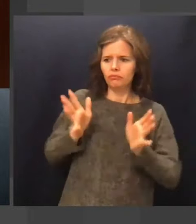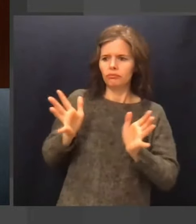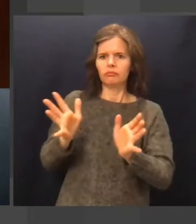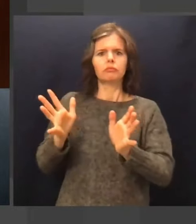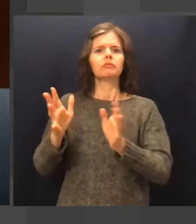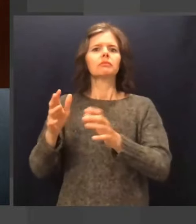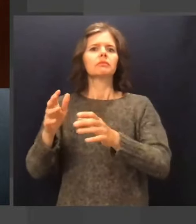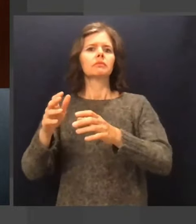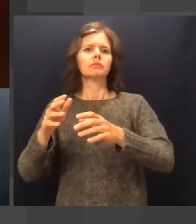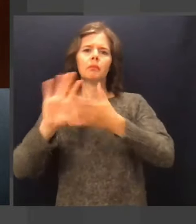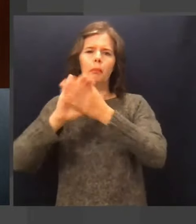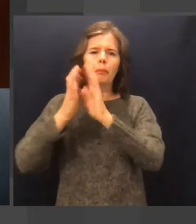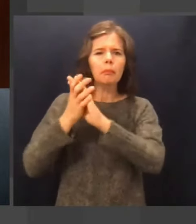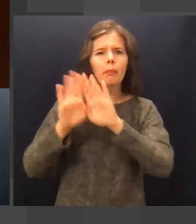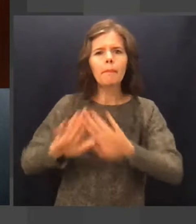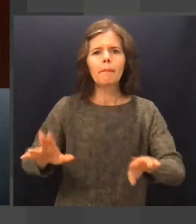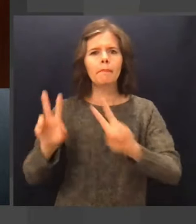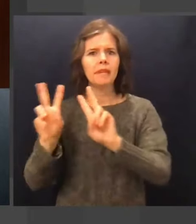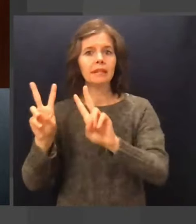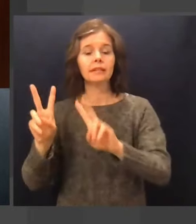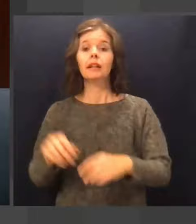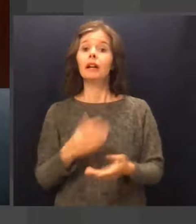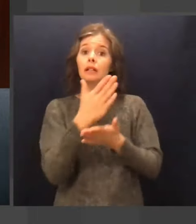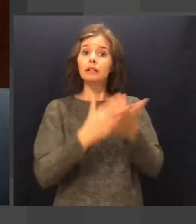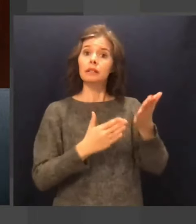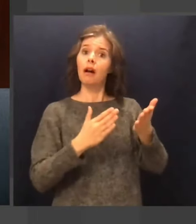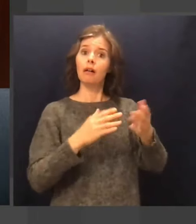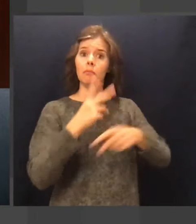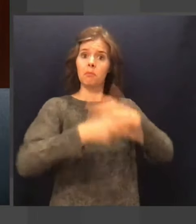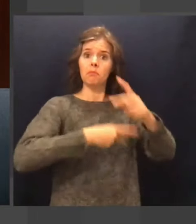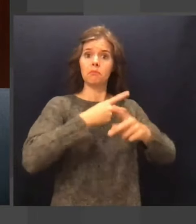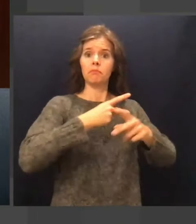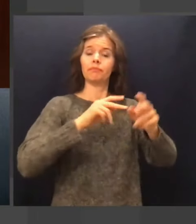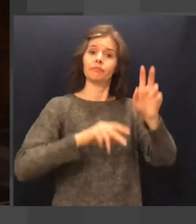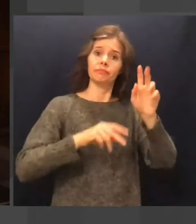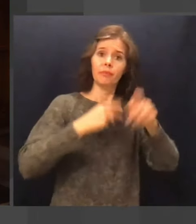LIKE IT TAKES KIDS FROM AREAS OF